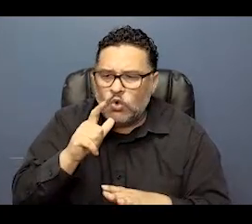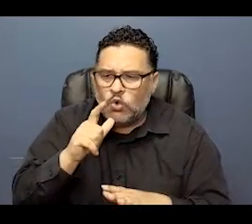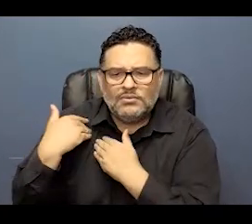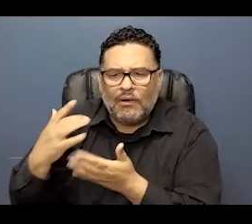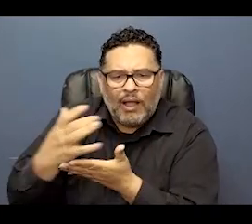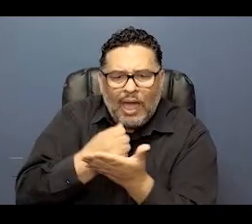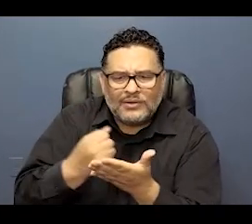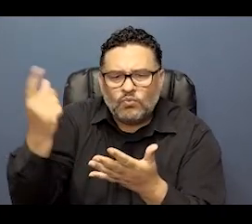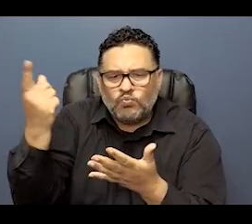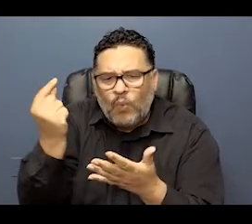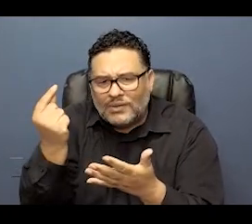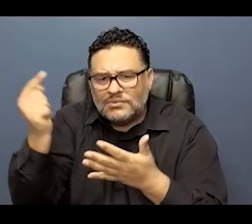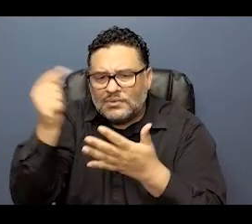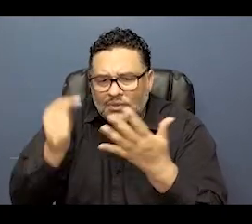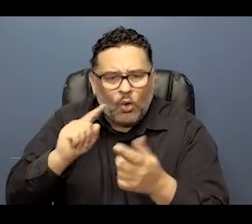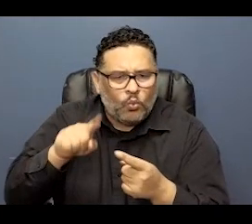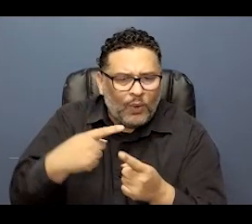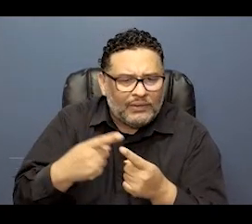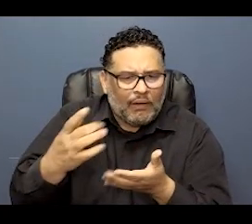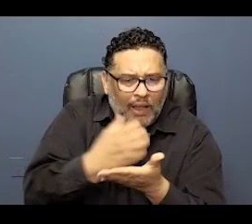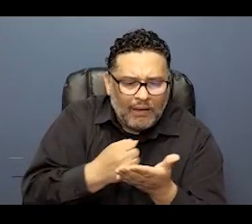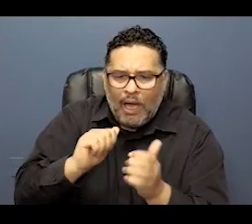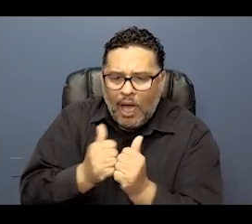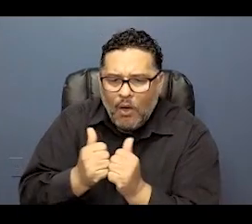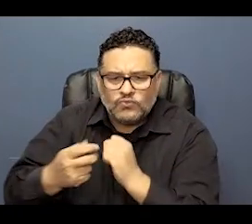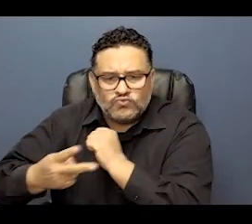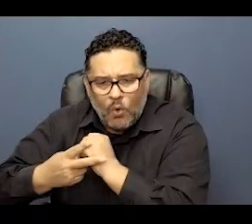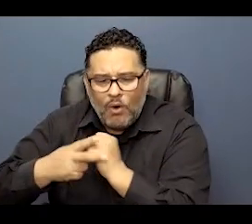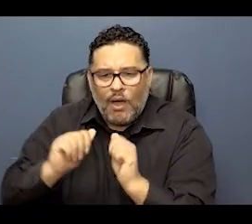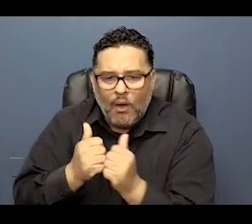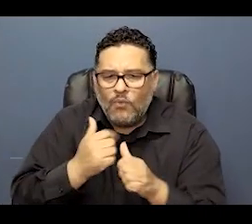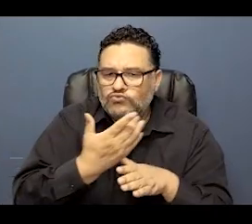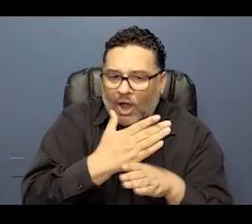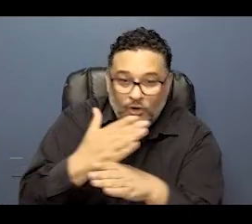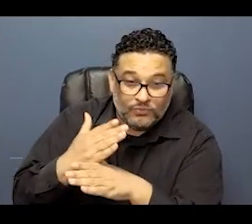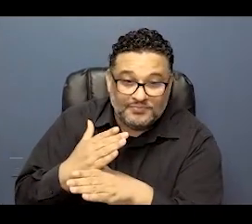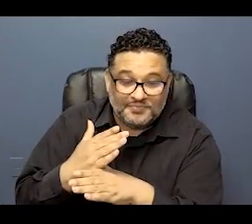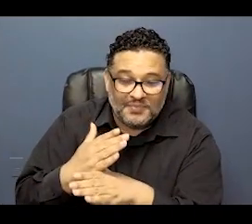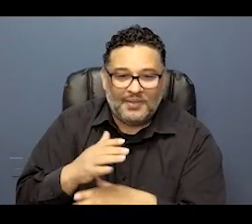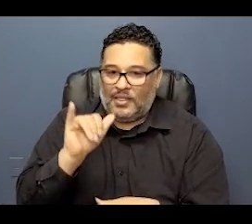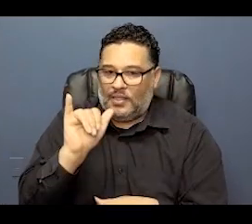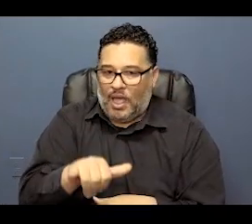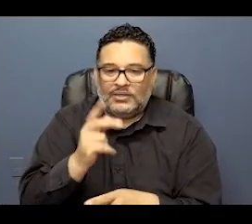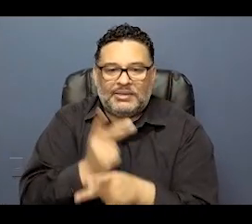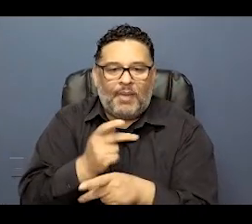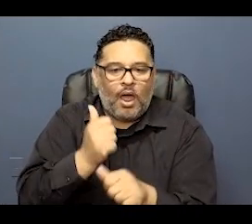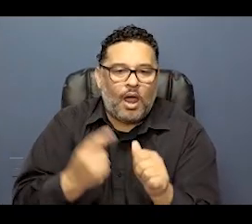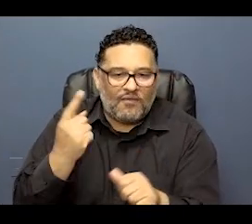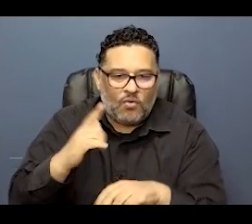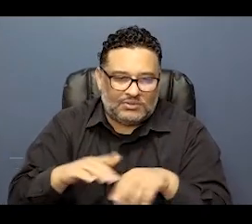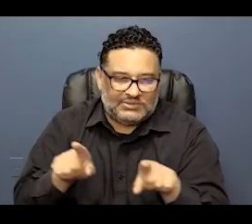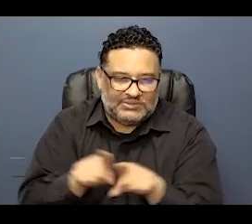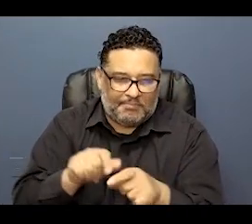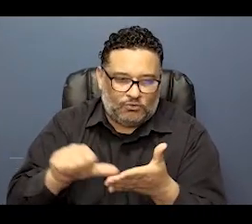when it’s collected, how it’s stored, and how it’s shared. This keeps everyone on the